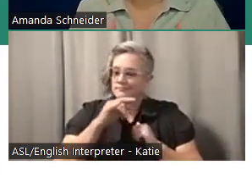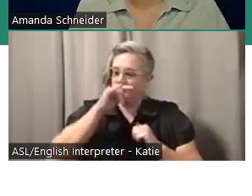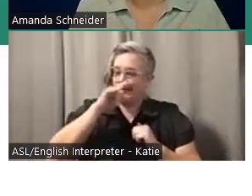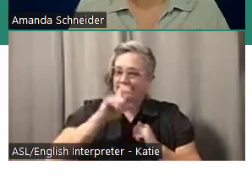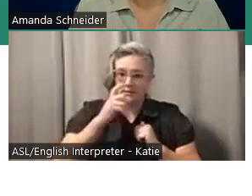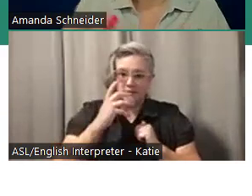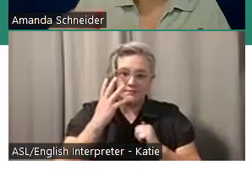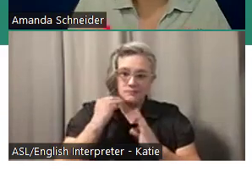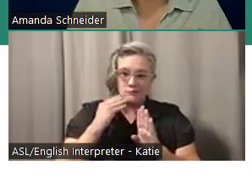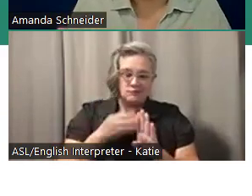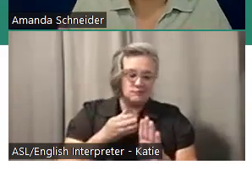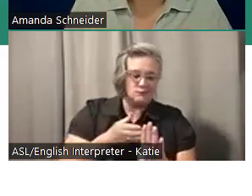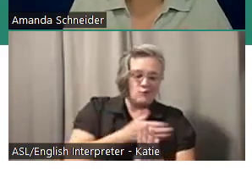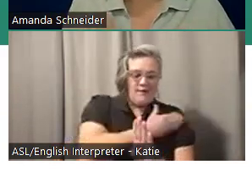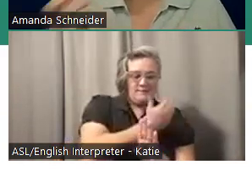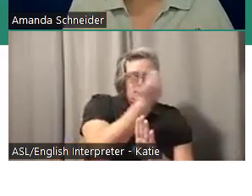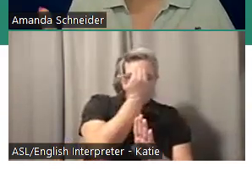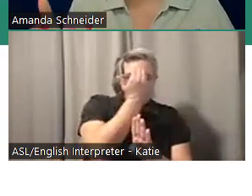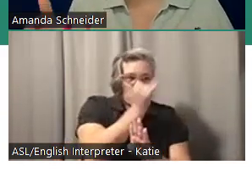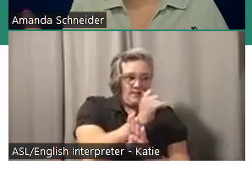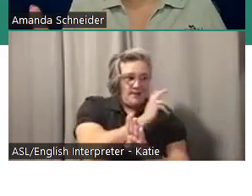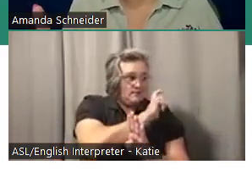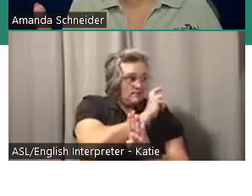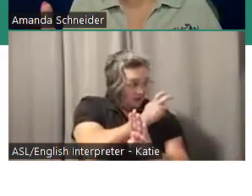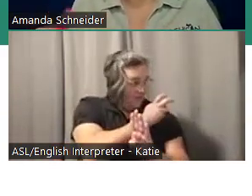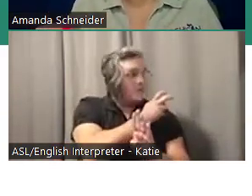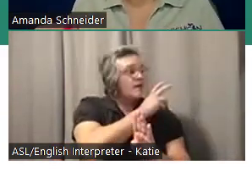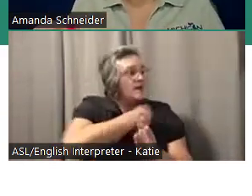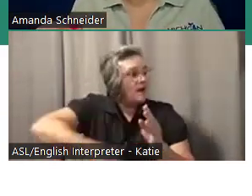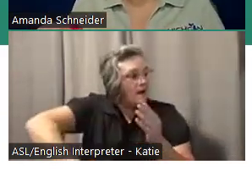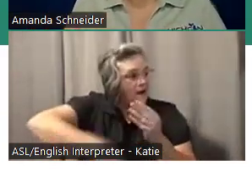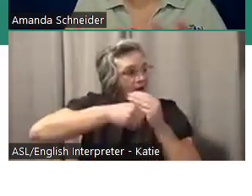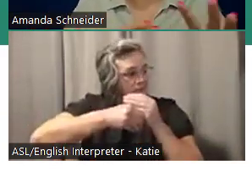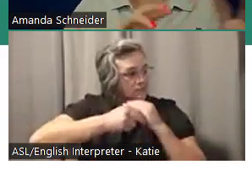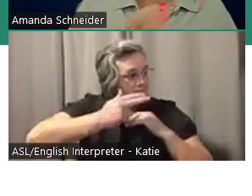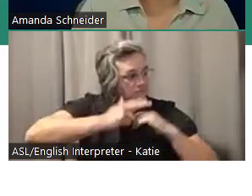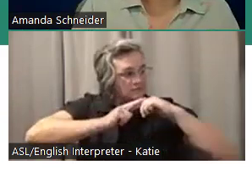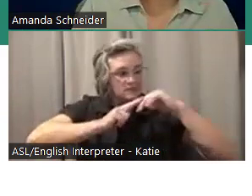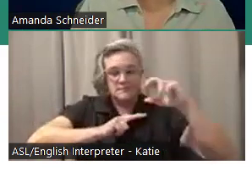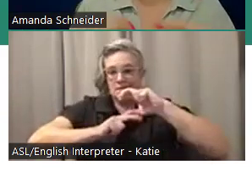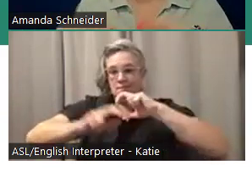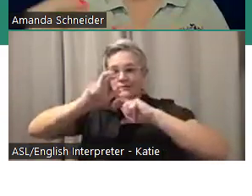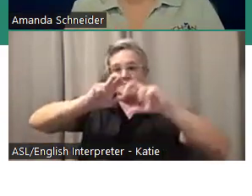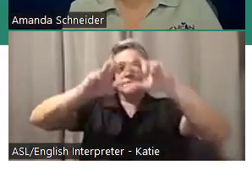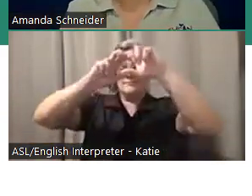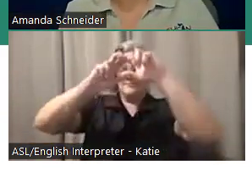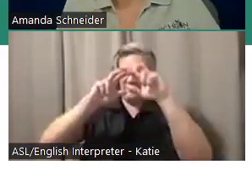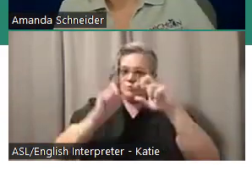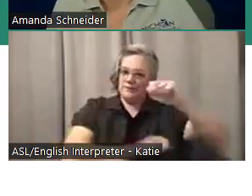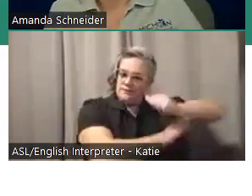to about a topic, to then learn new information. And so we have to have that foundation to continue